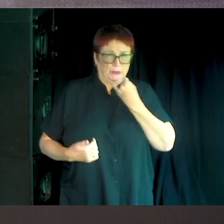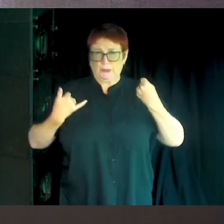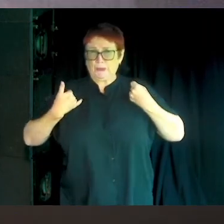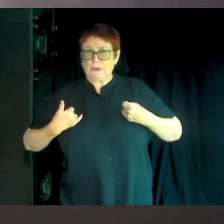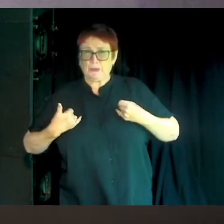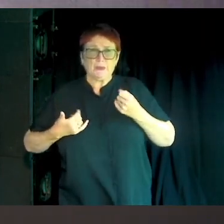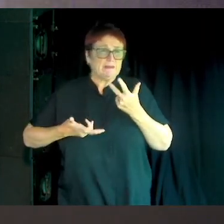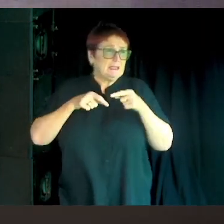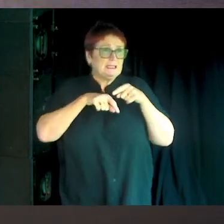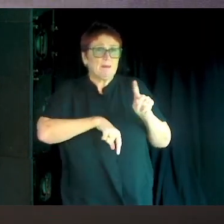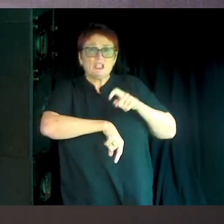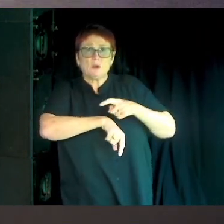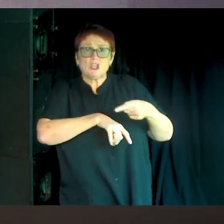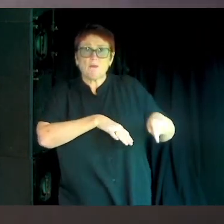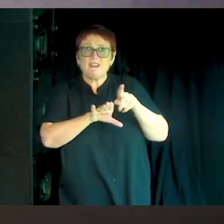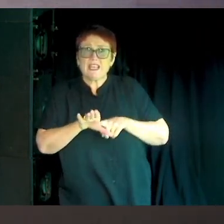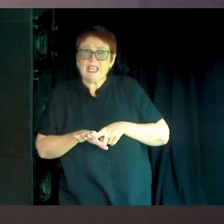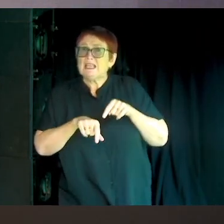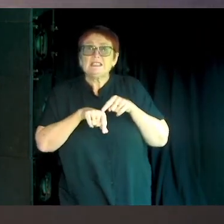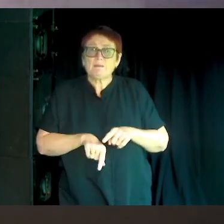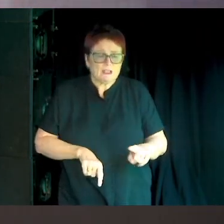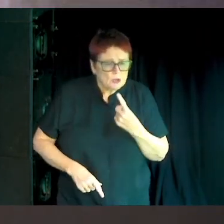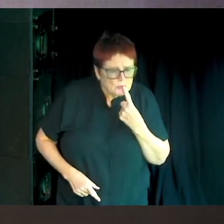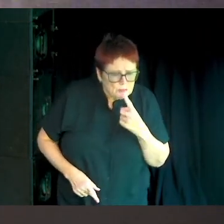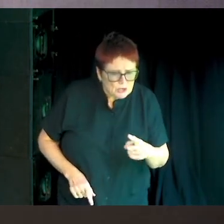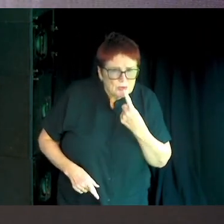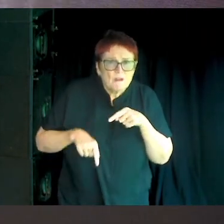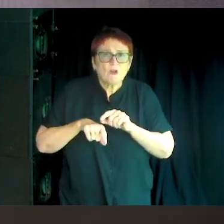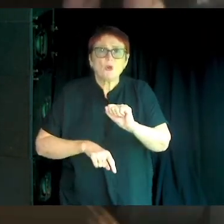so you just taste how you like it I think that's the secret of Thai food